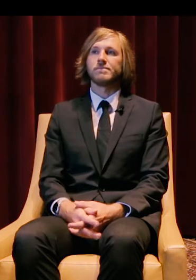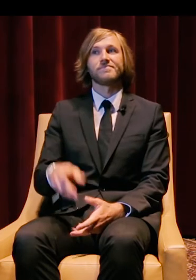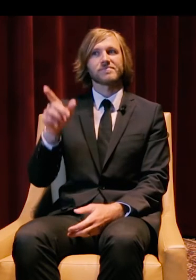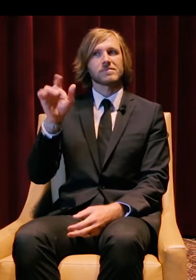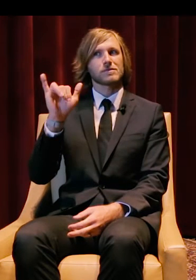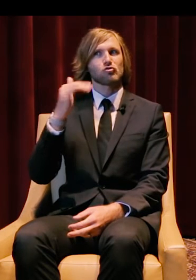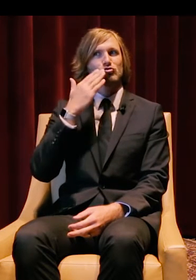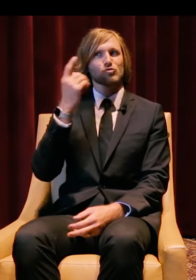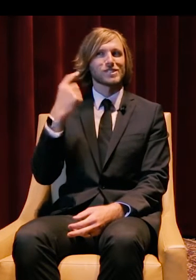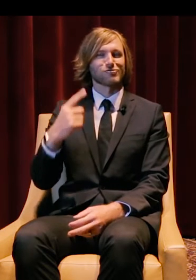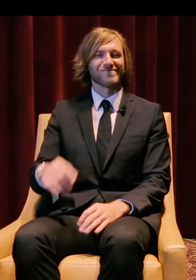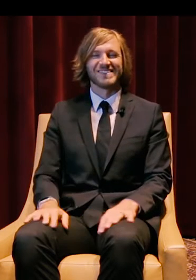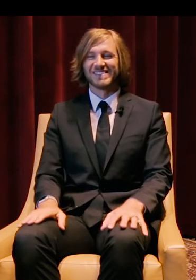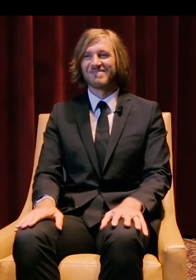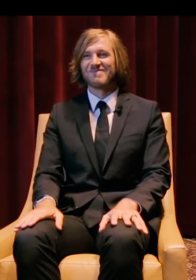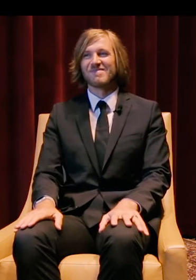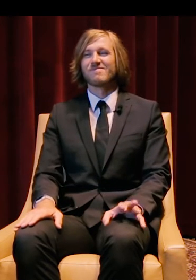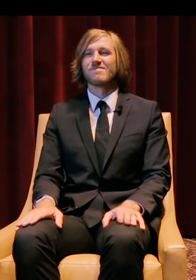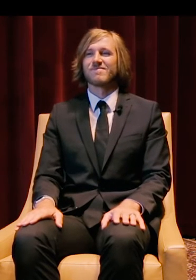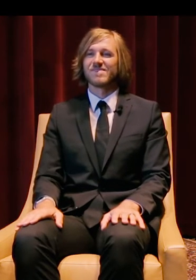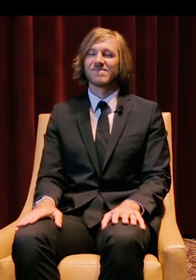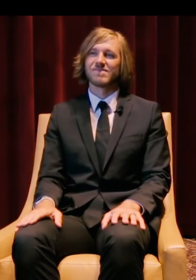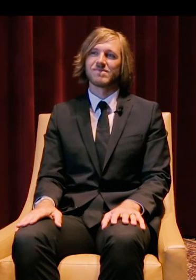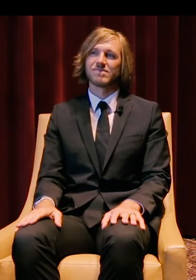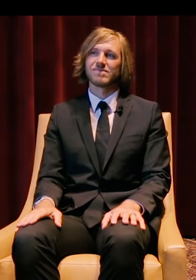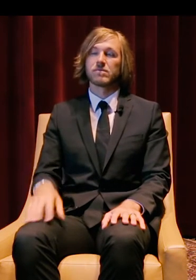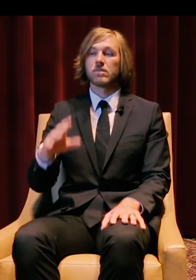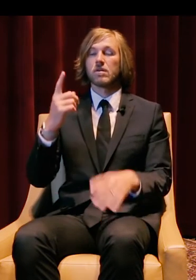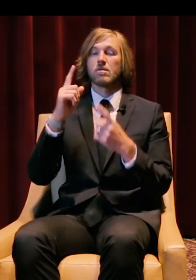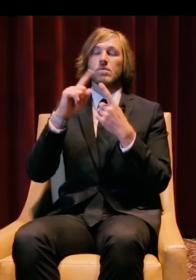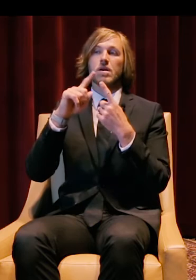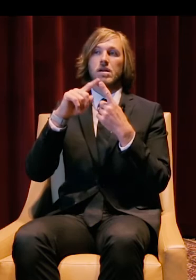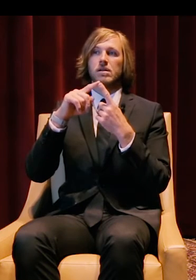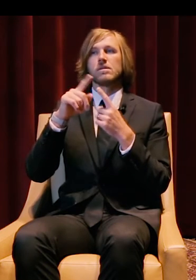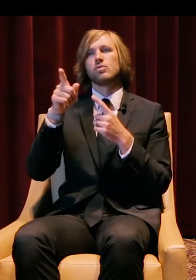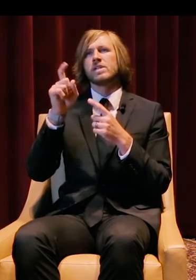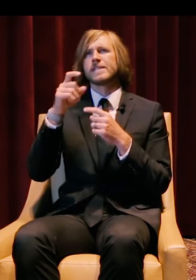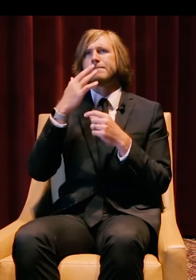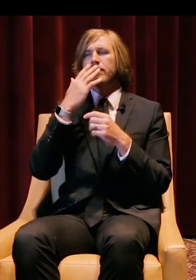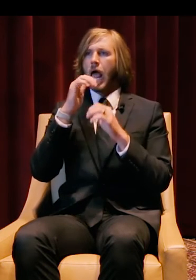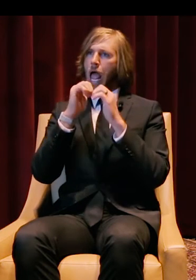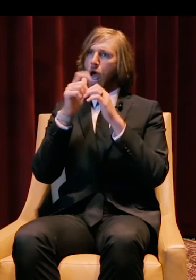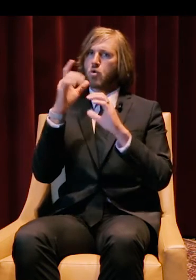Those are good questions. One, I think, is you need a way to communicate